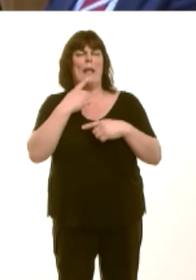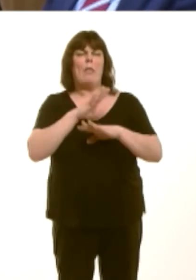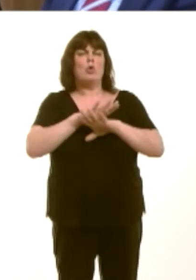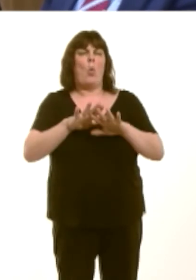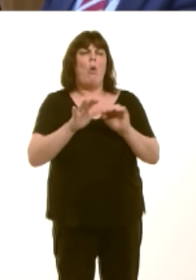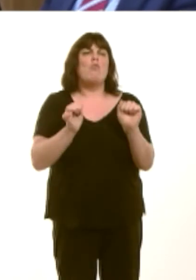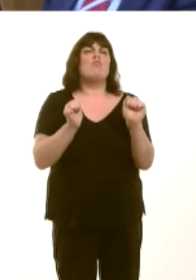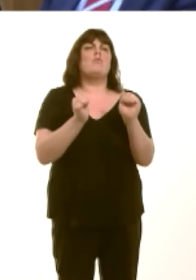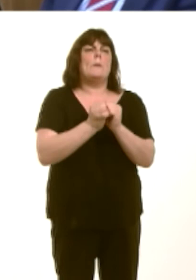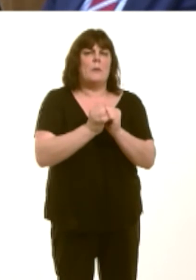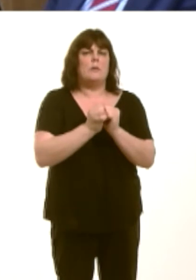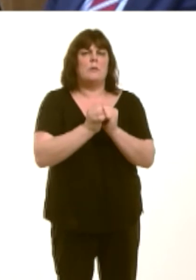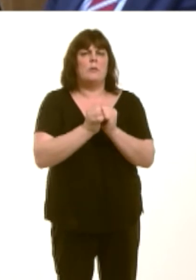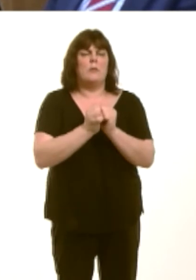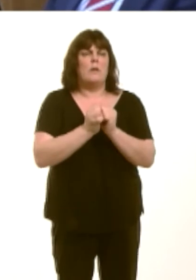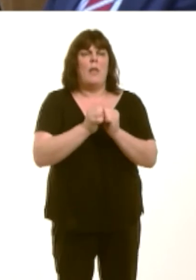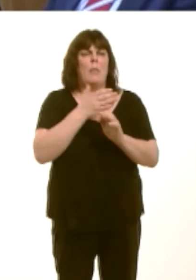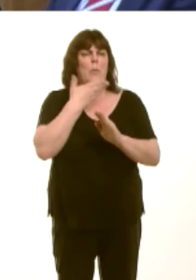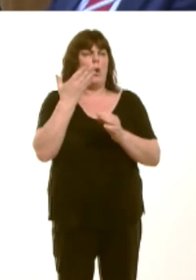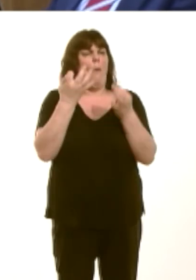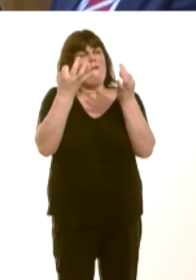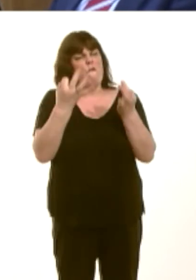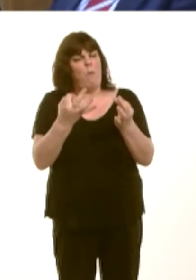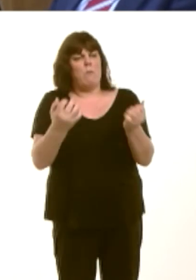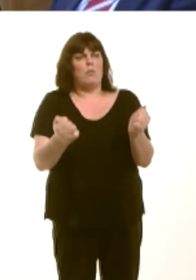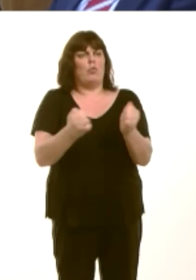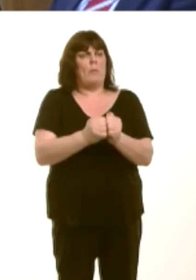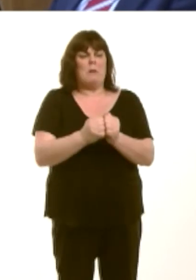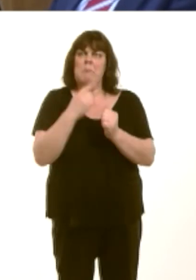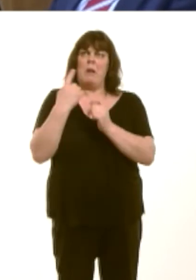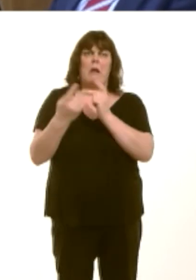or to come to a formal agreement, in the same way as has happened in other parts of the UKí.